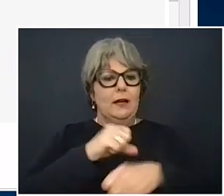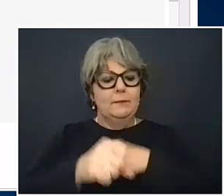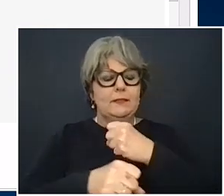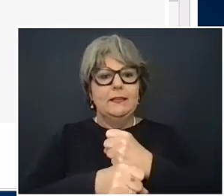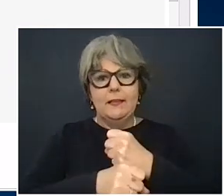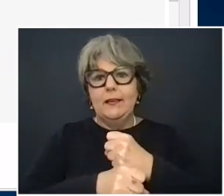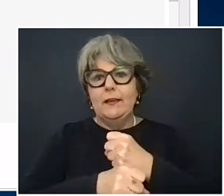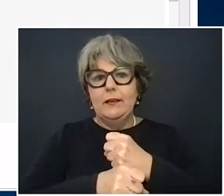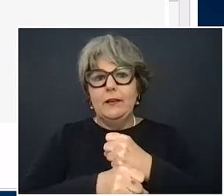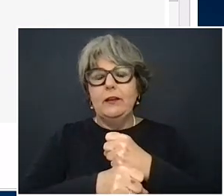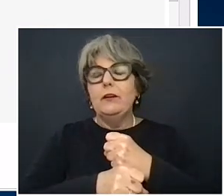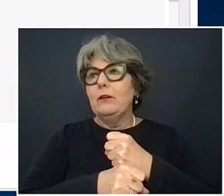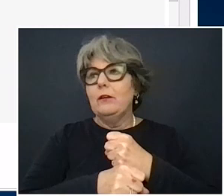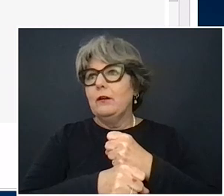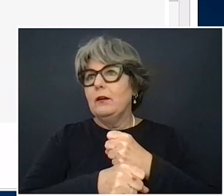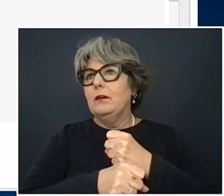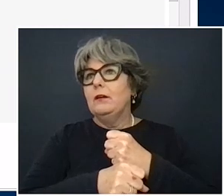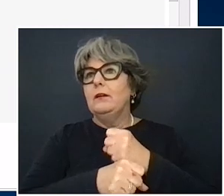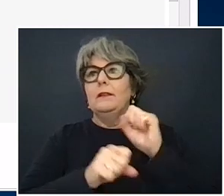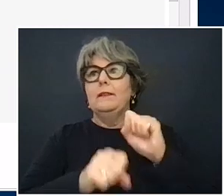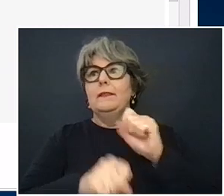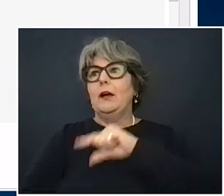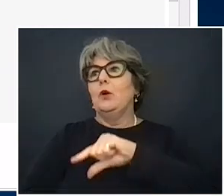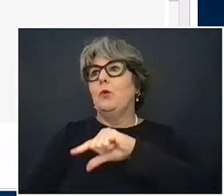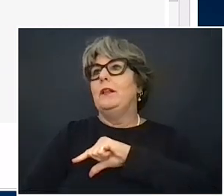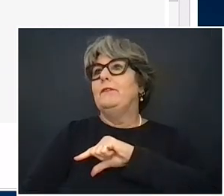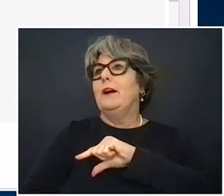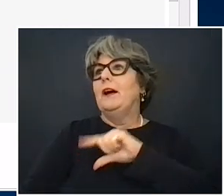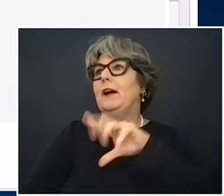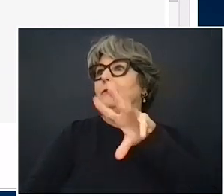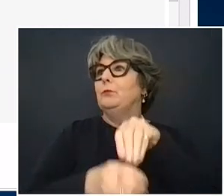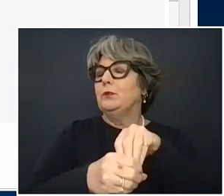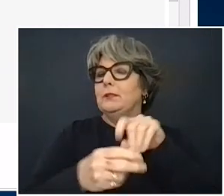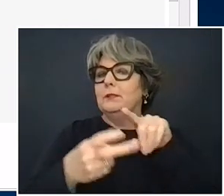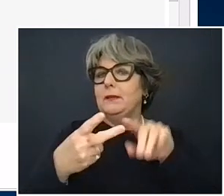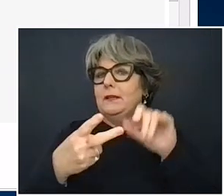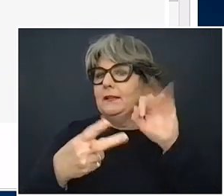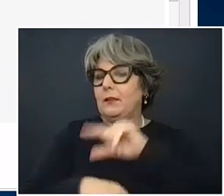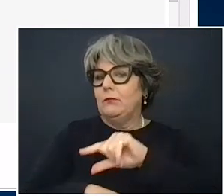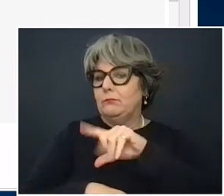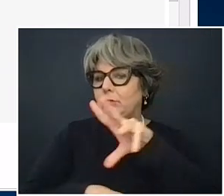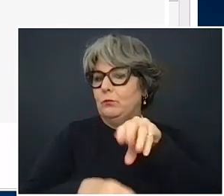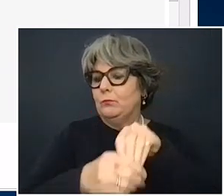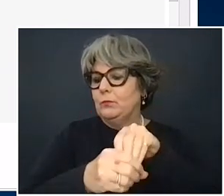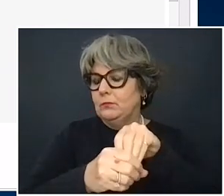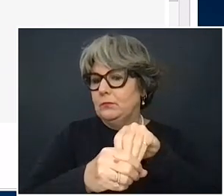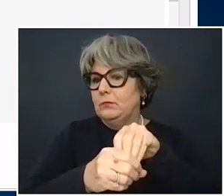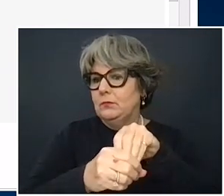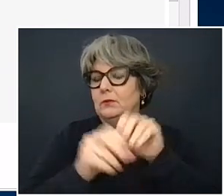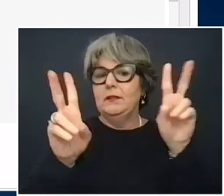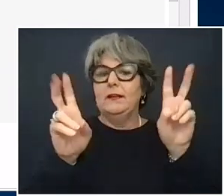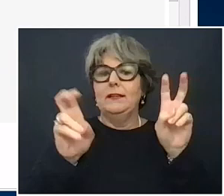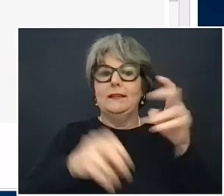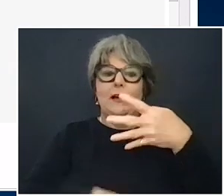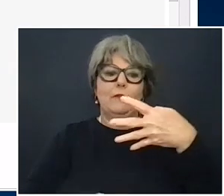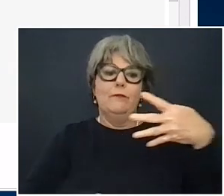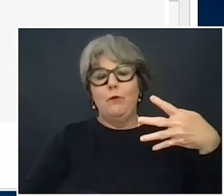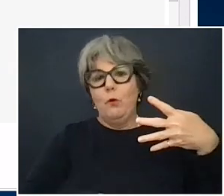that are eligible for participation in Title IV that have applied for initial accreditation.